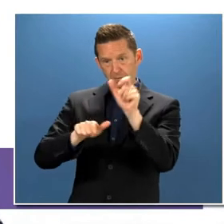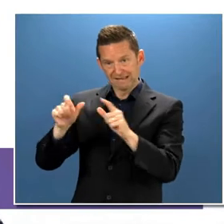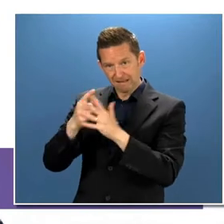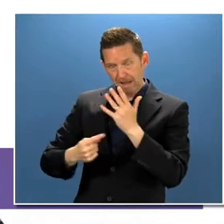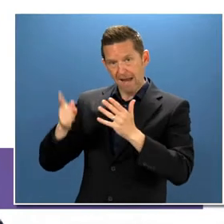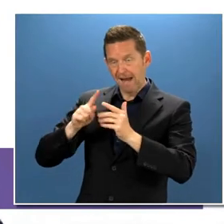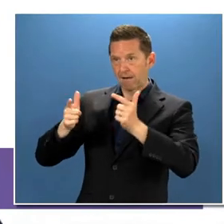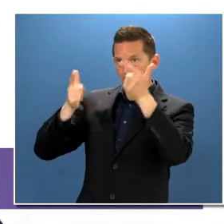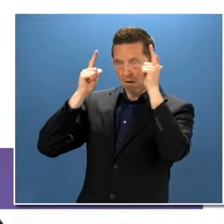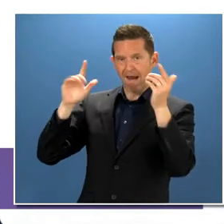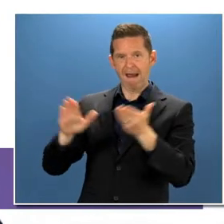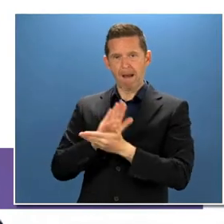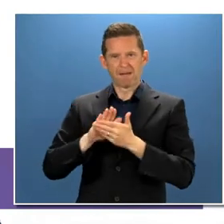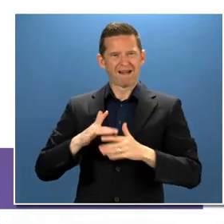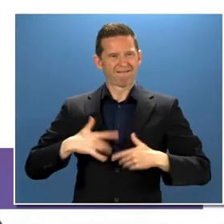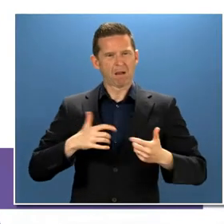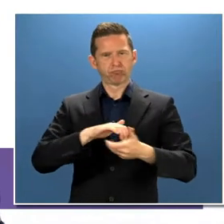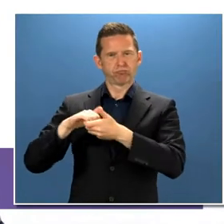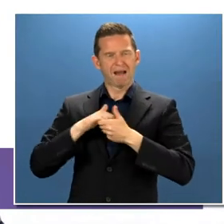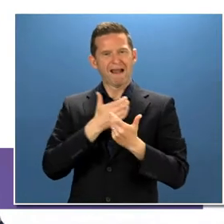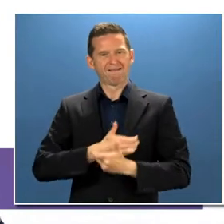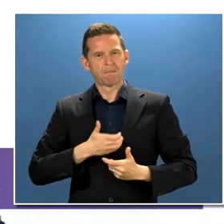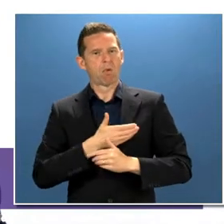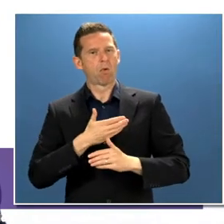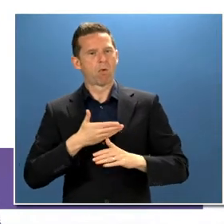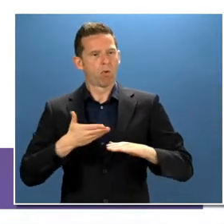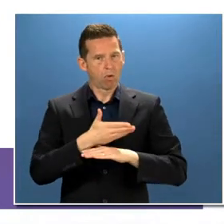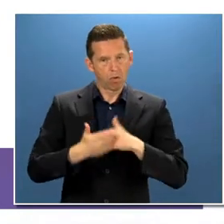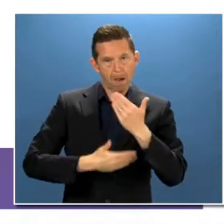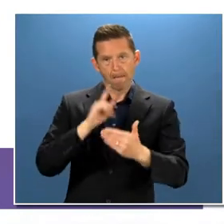employment relationships where when concerns are raised, those concerns can